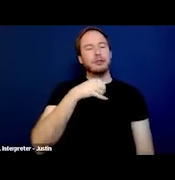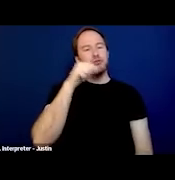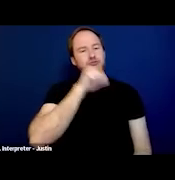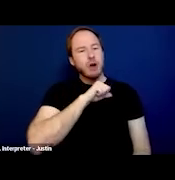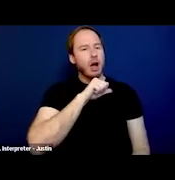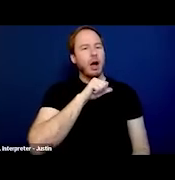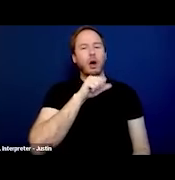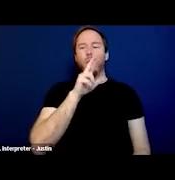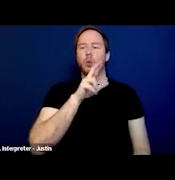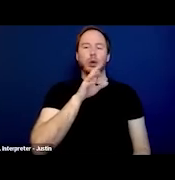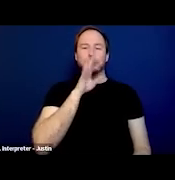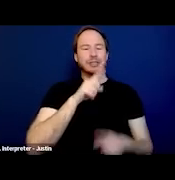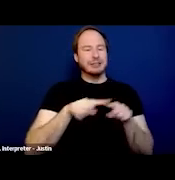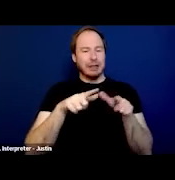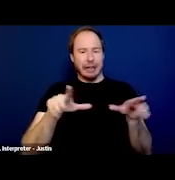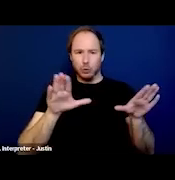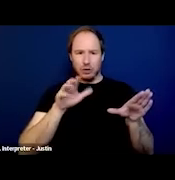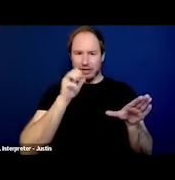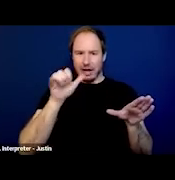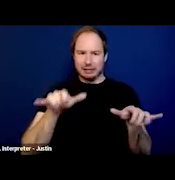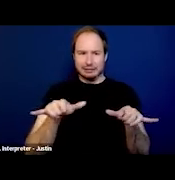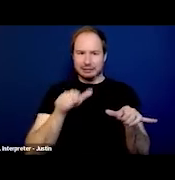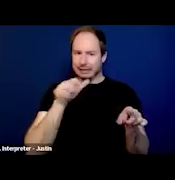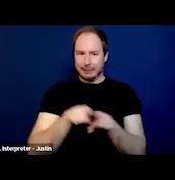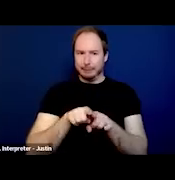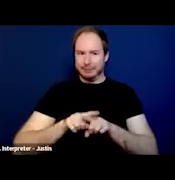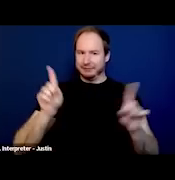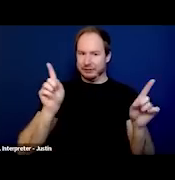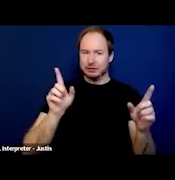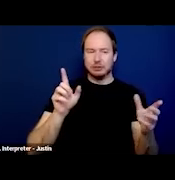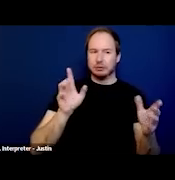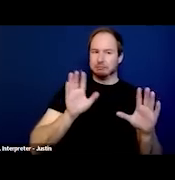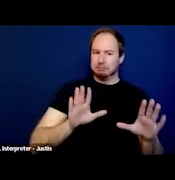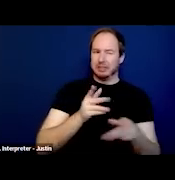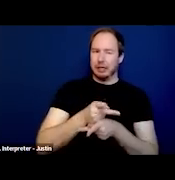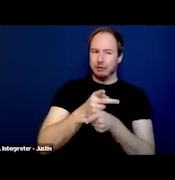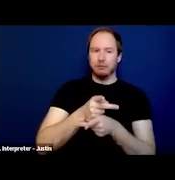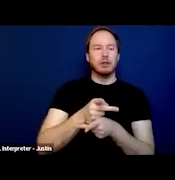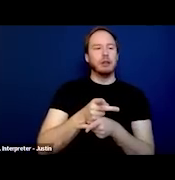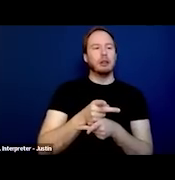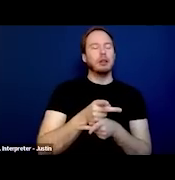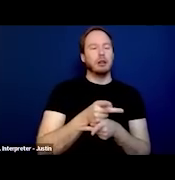or speak a different language. So you wanna be careful a little bit about this symptom and not overdiagnosing that.